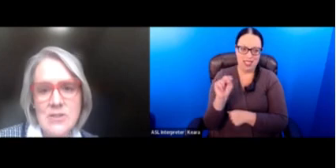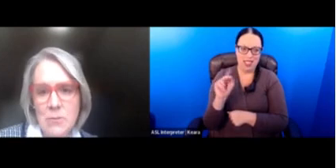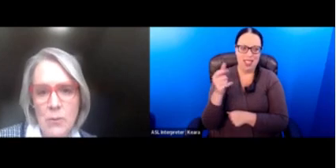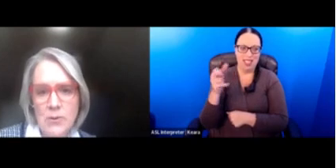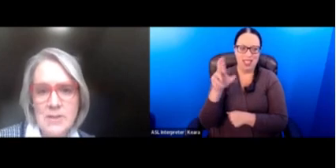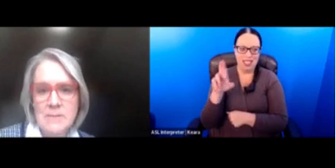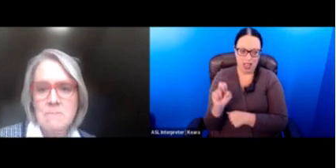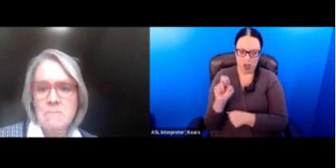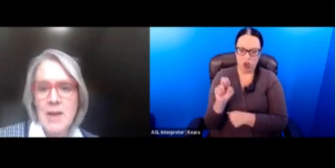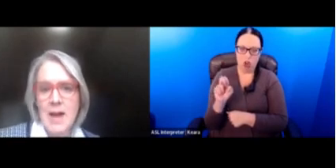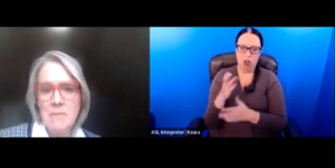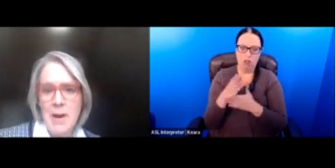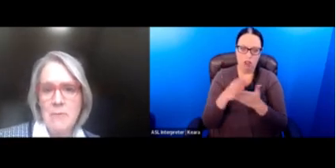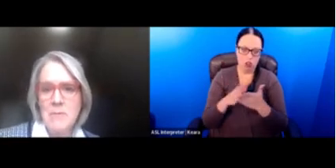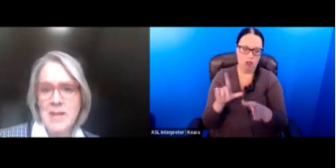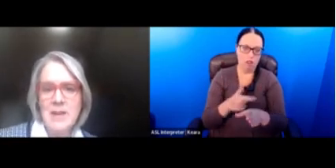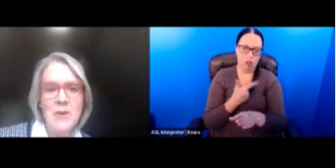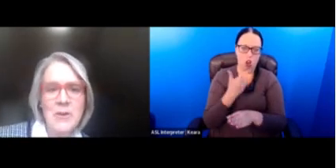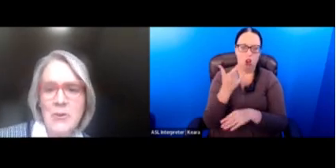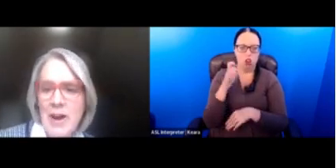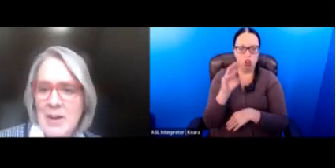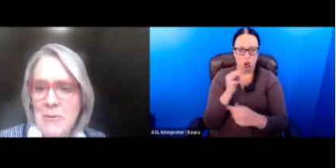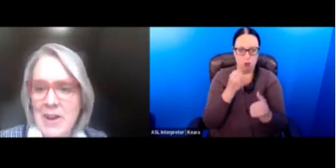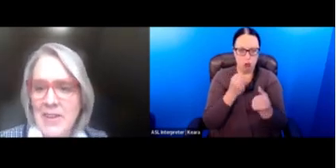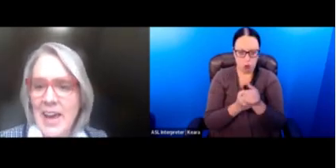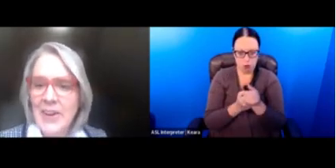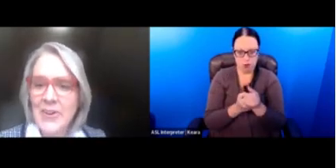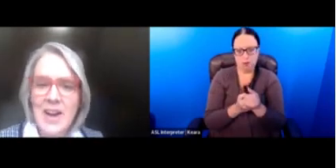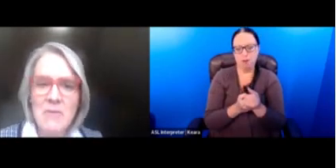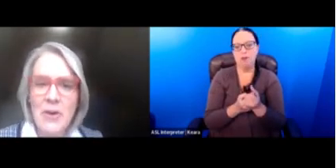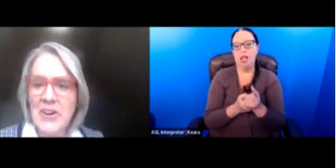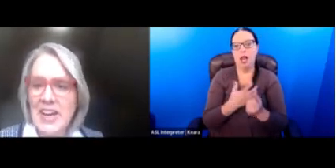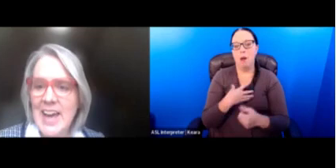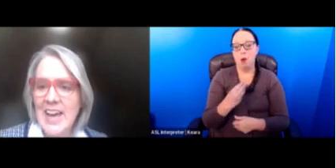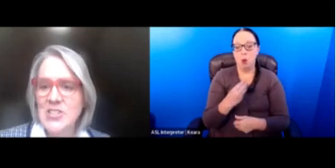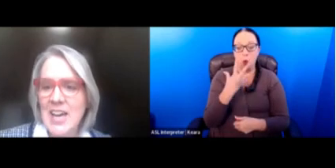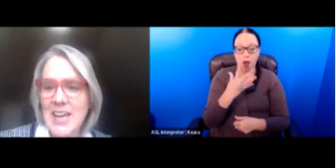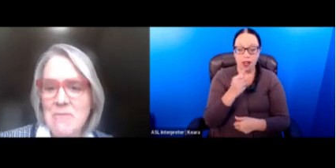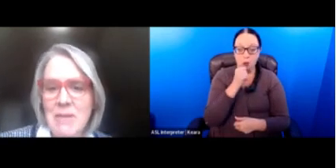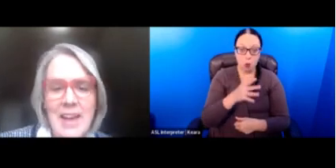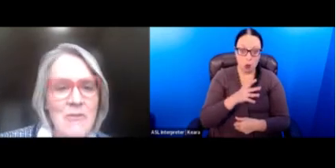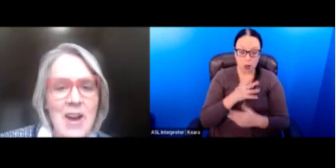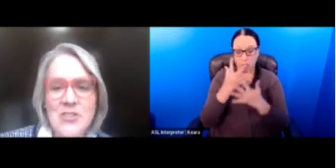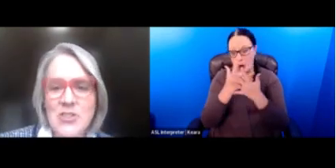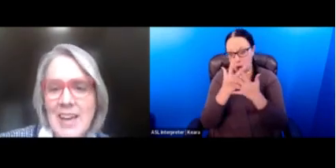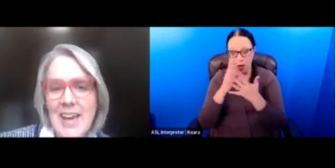services and supports. I'm a white woman with green brown hair, I'm wearing a checkered